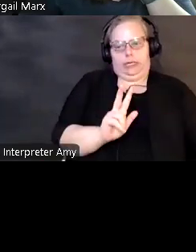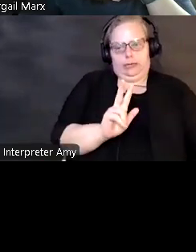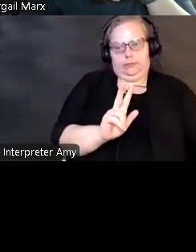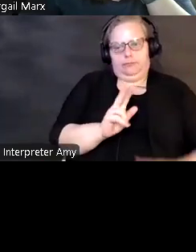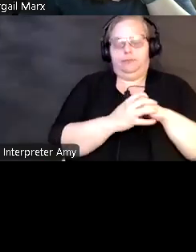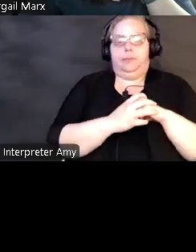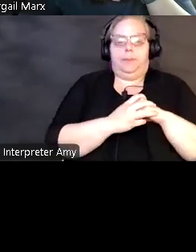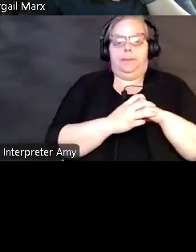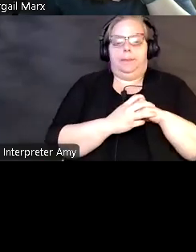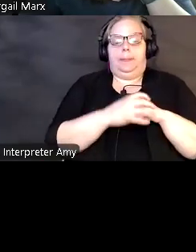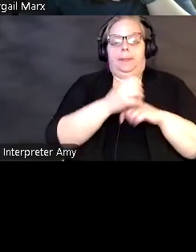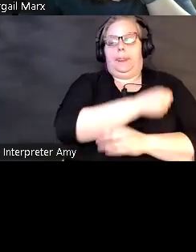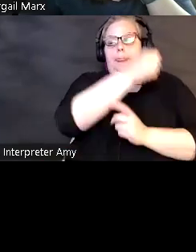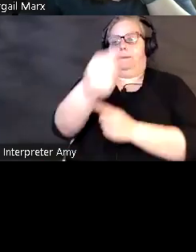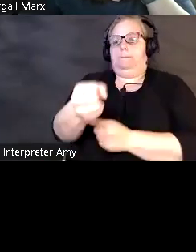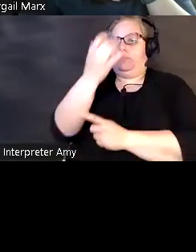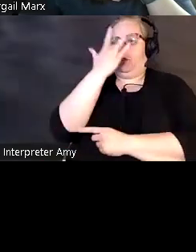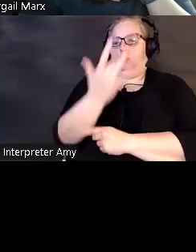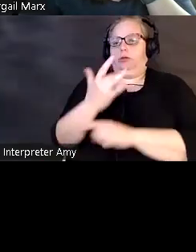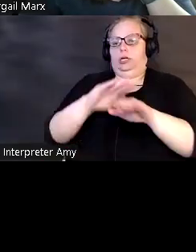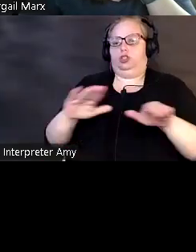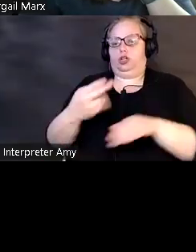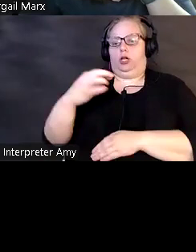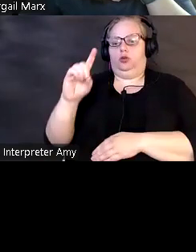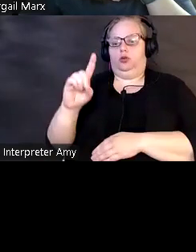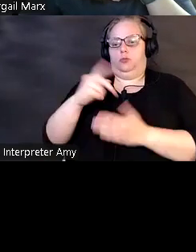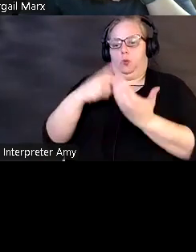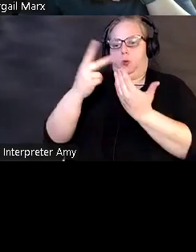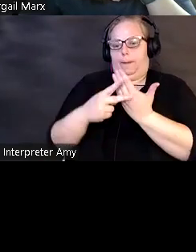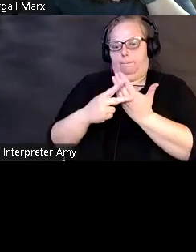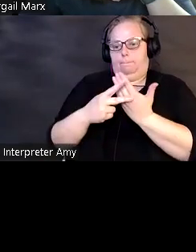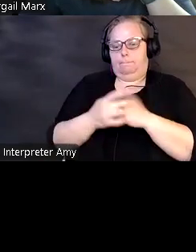And were placed in an early childhood program. And they are also receiving